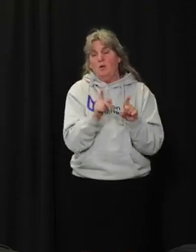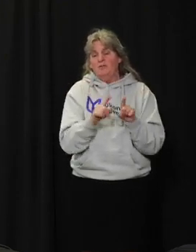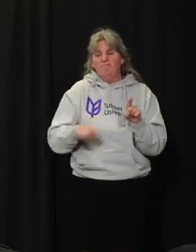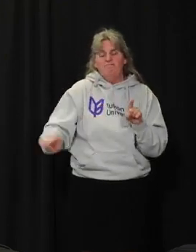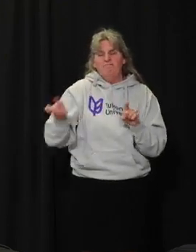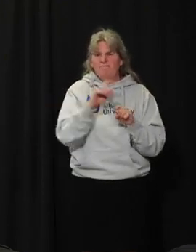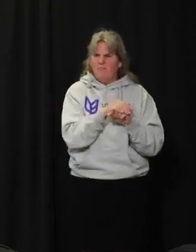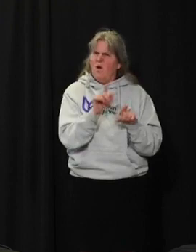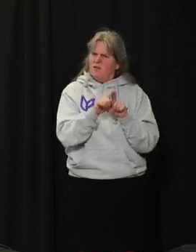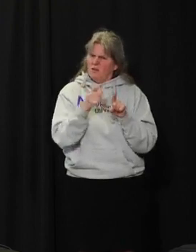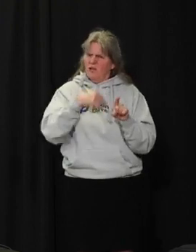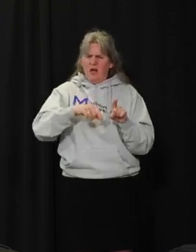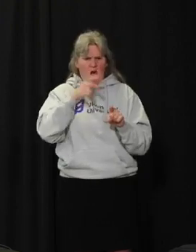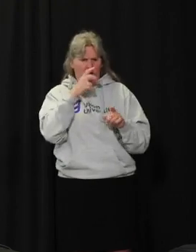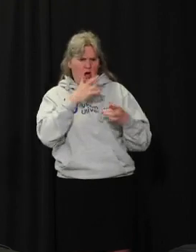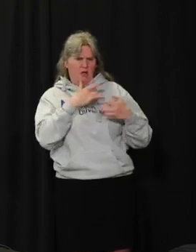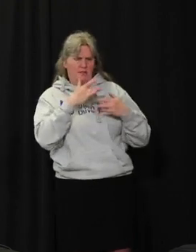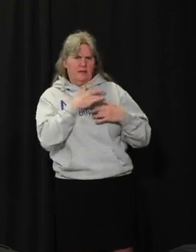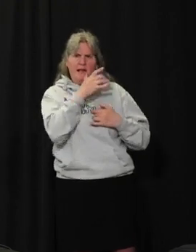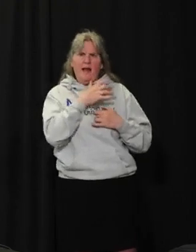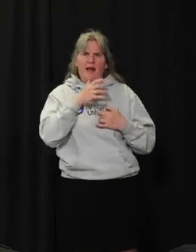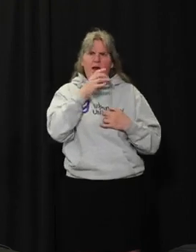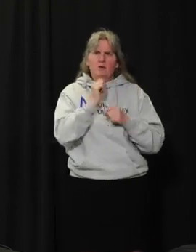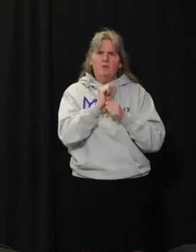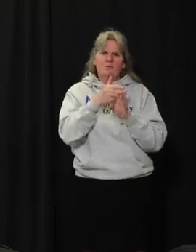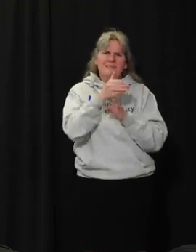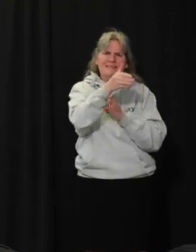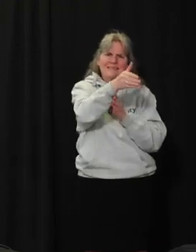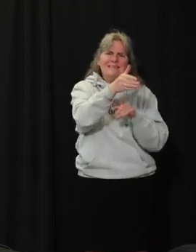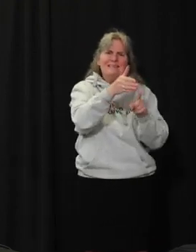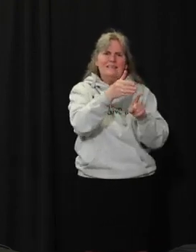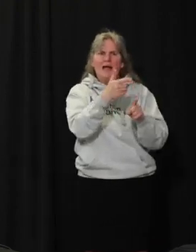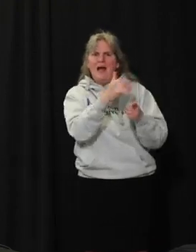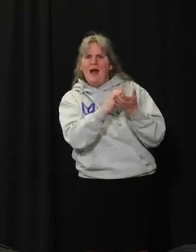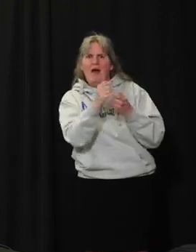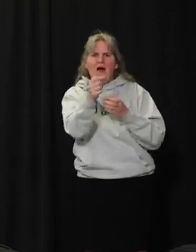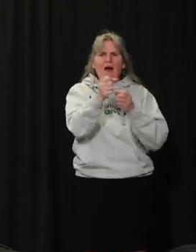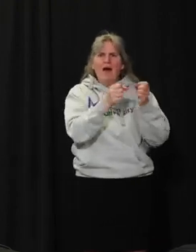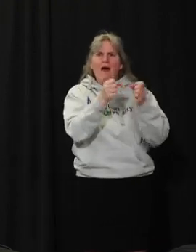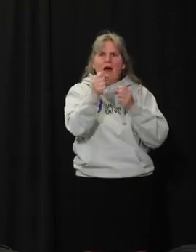We have also heard concerns from members of our agricultural industry about the ability to